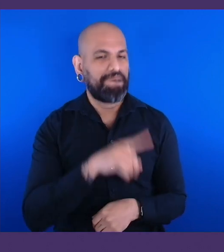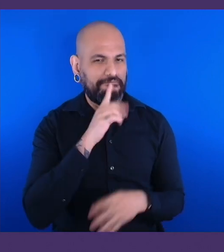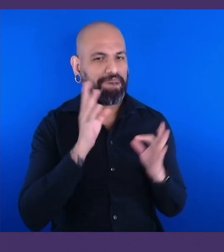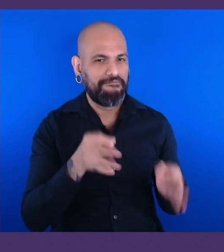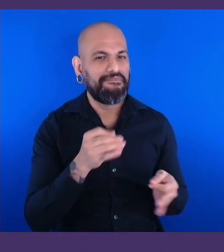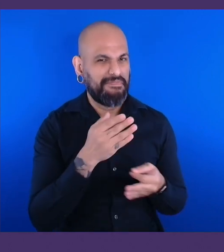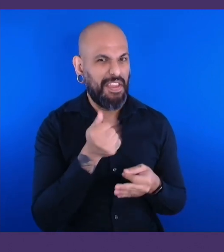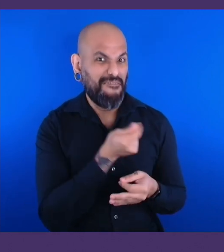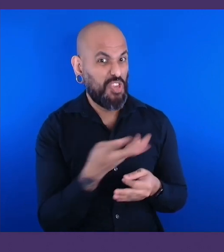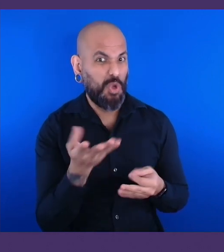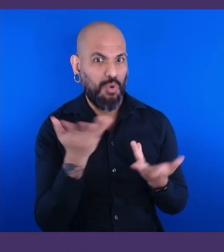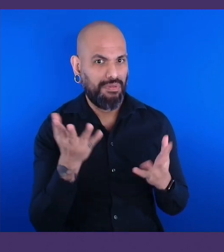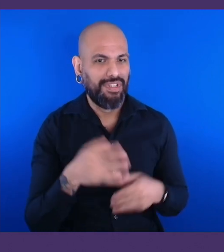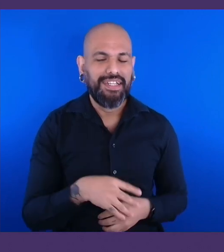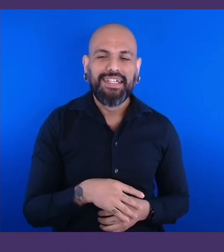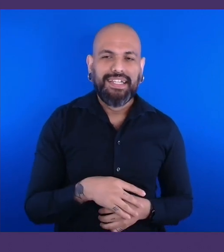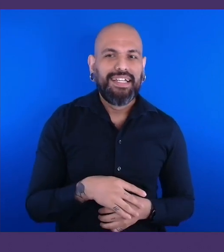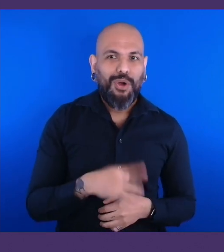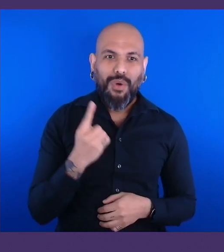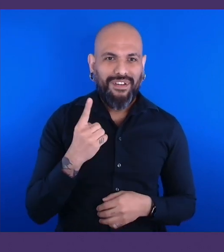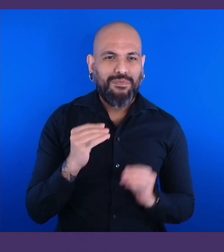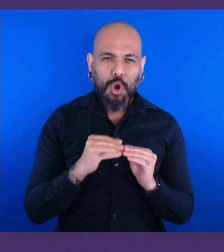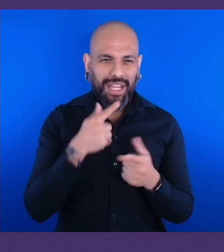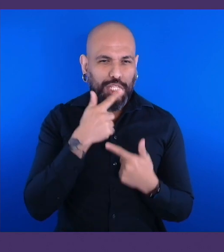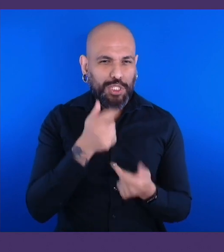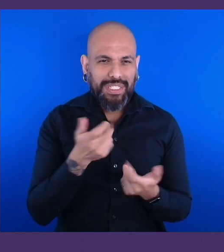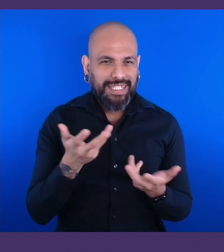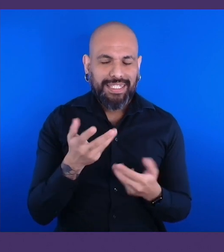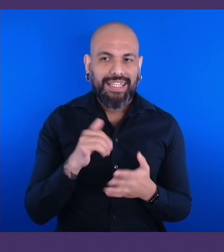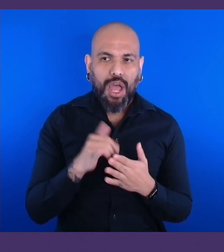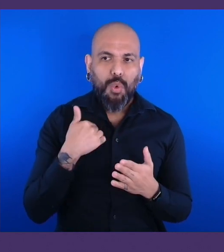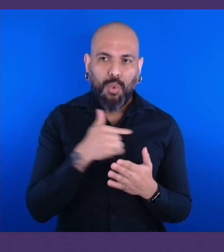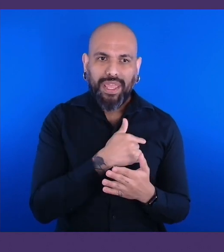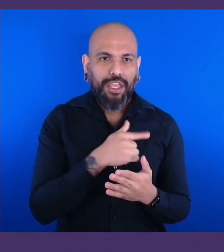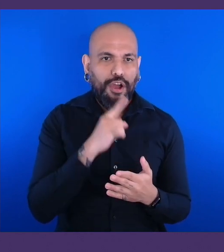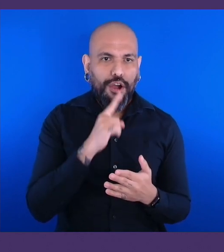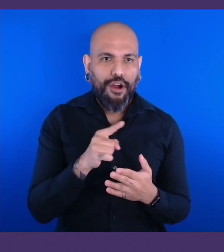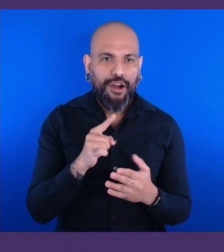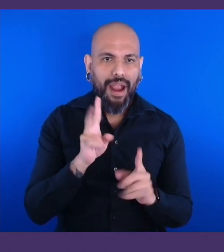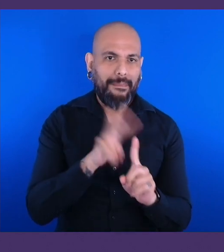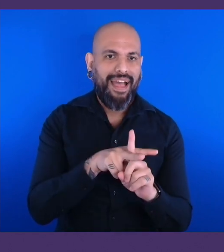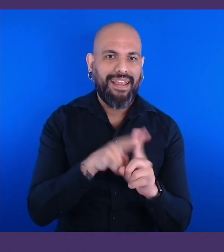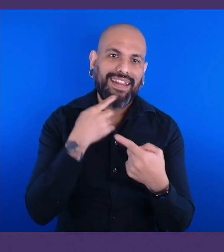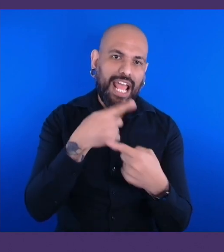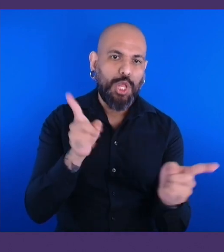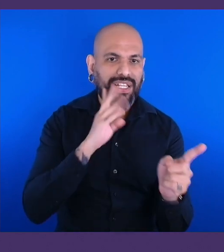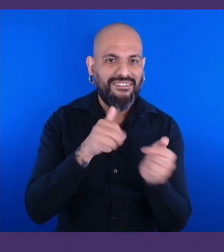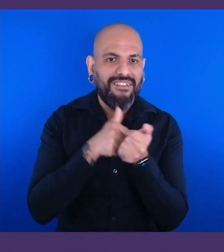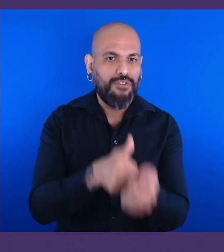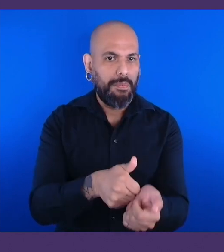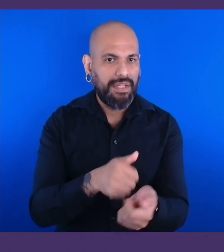One of the more interesting ones is we're applying a declaration of conformity to the Windows operating system